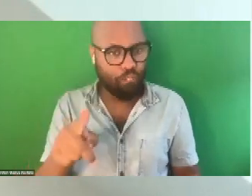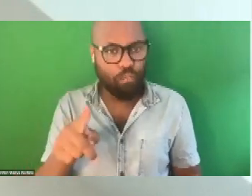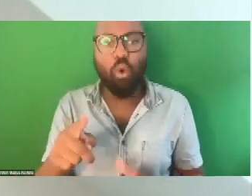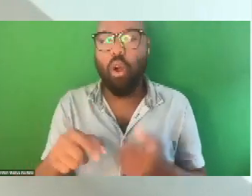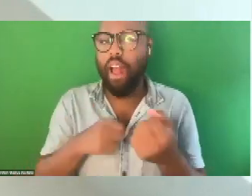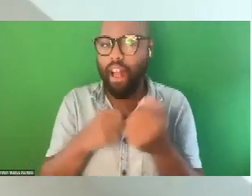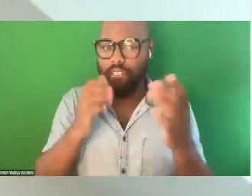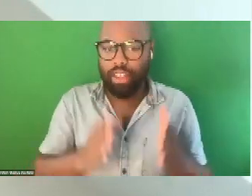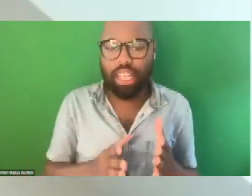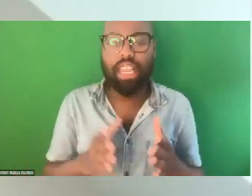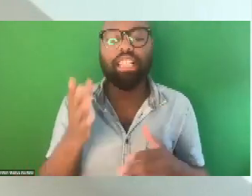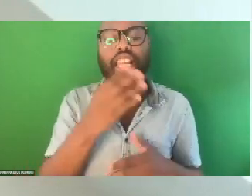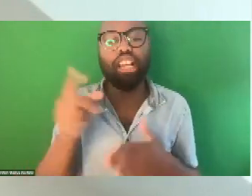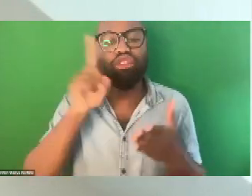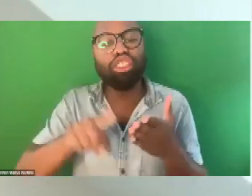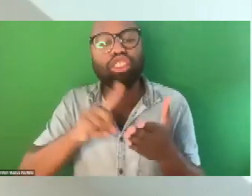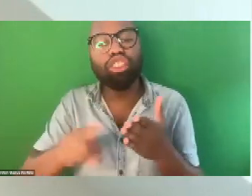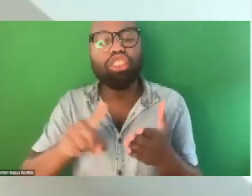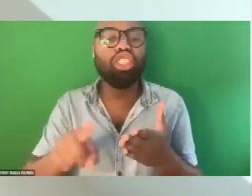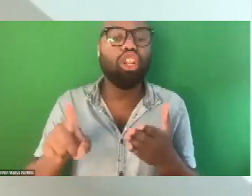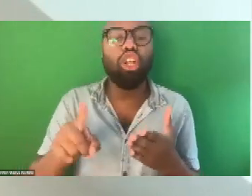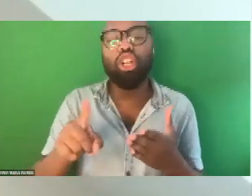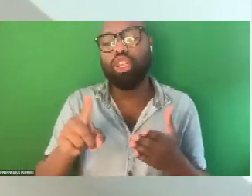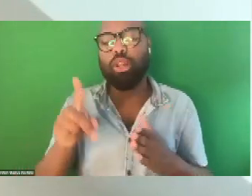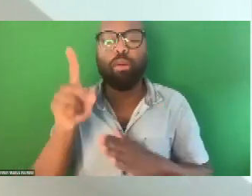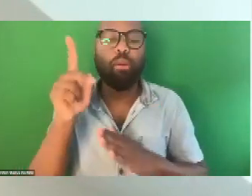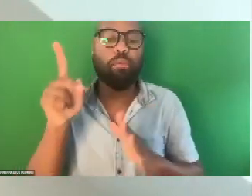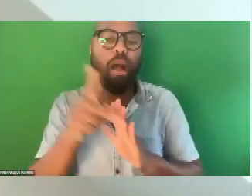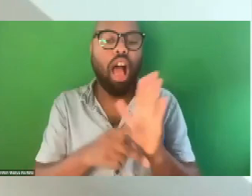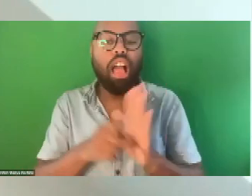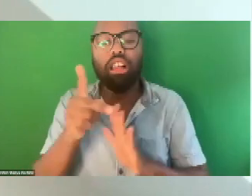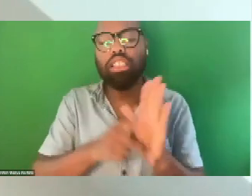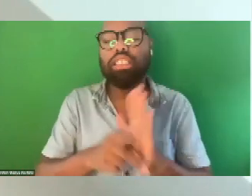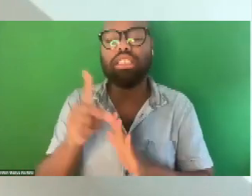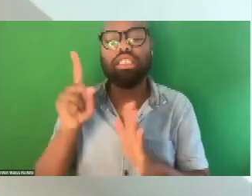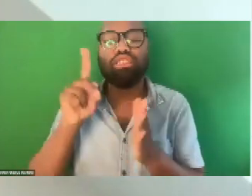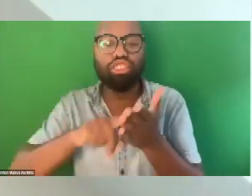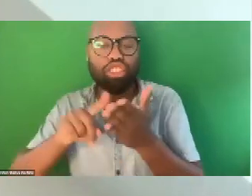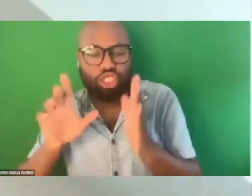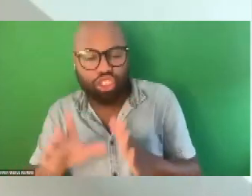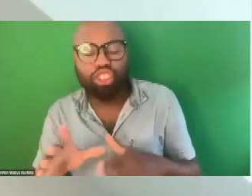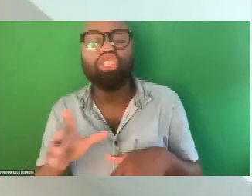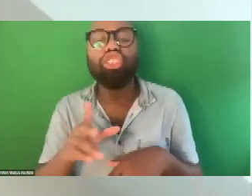to be introduced to machine learning AI methodology.